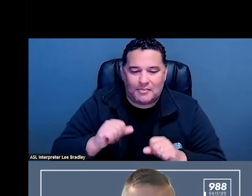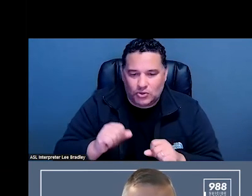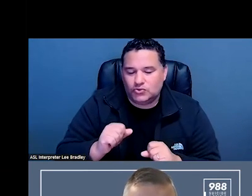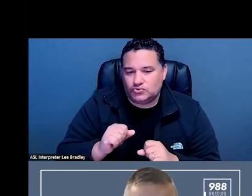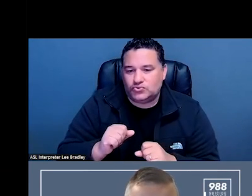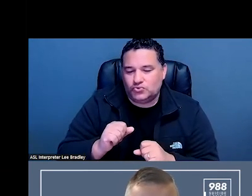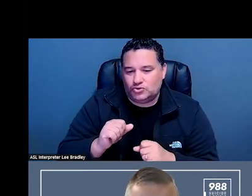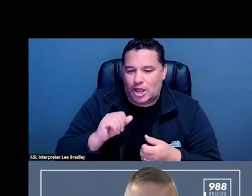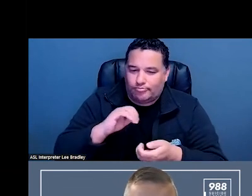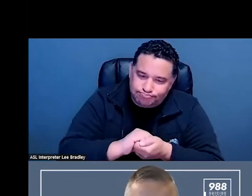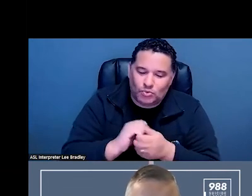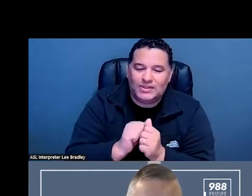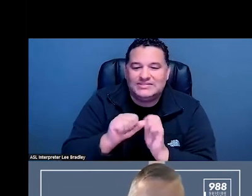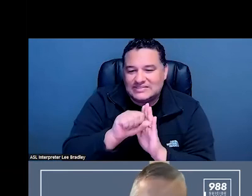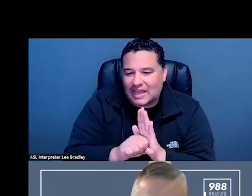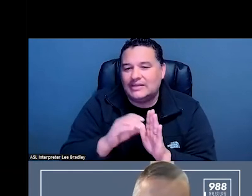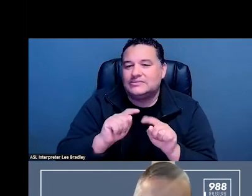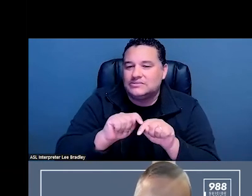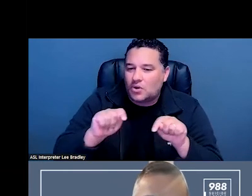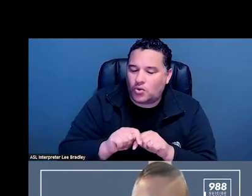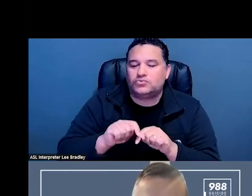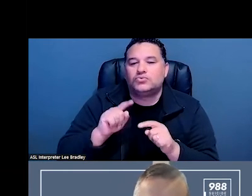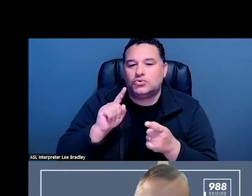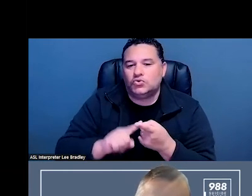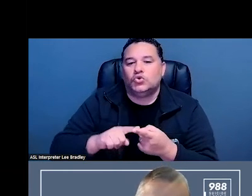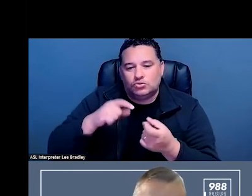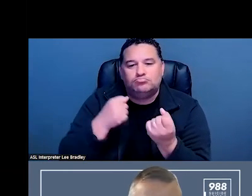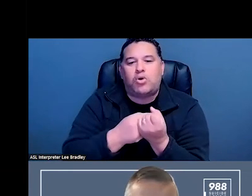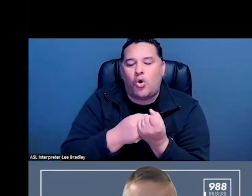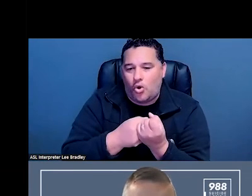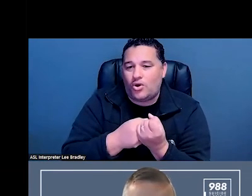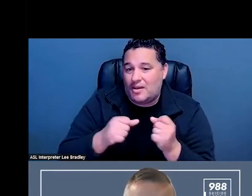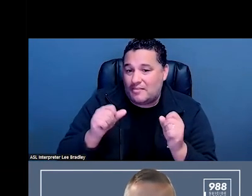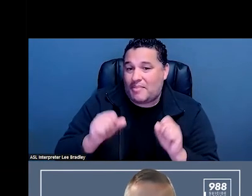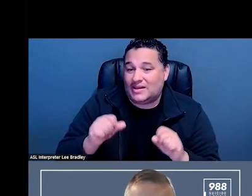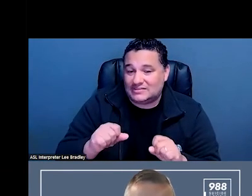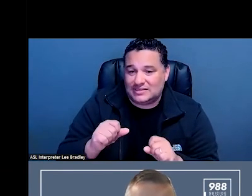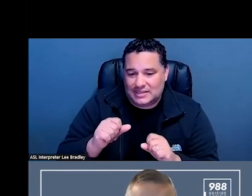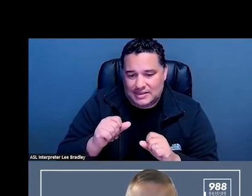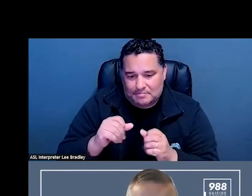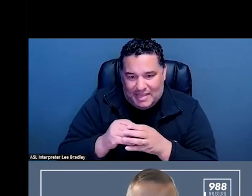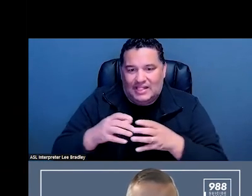PUT INTO THAT. AND, REALLY PLEASED TO BE ABLE TO , LEAN INTO THAT PARTNERSHIP, STATES, TERRITORIES TO SUPPORT